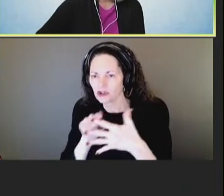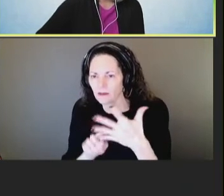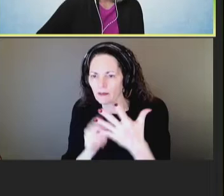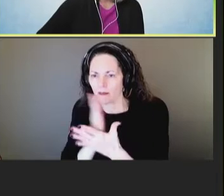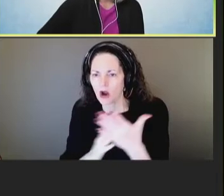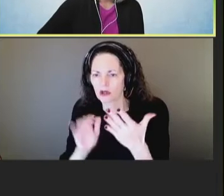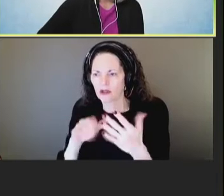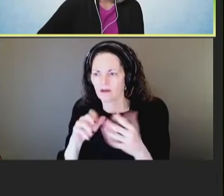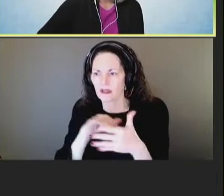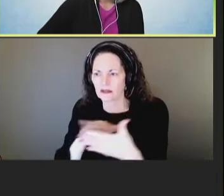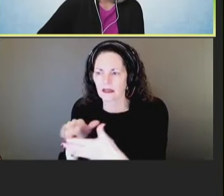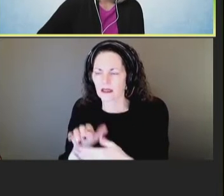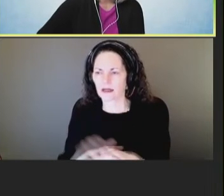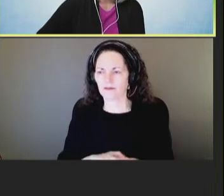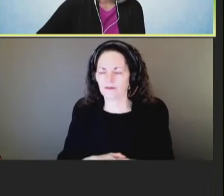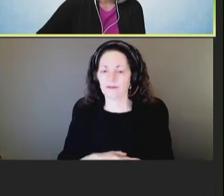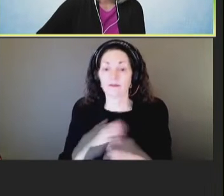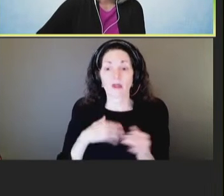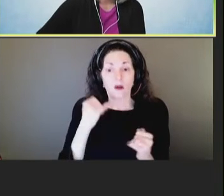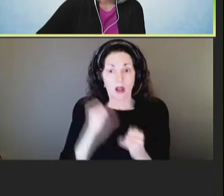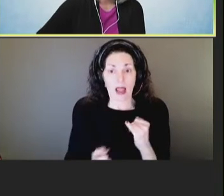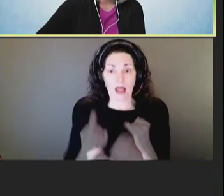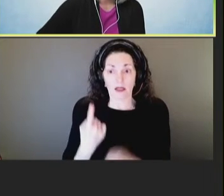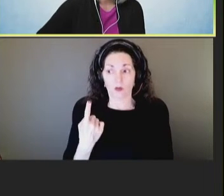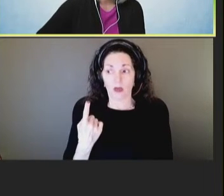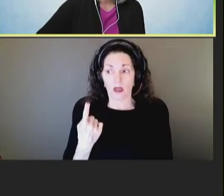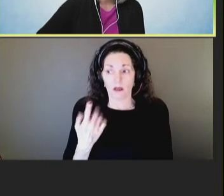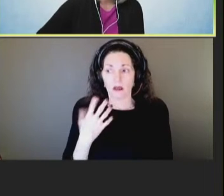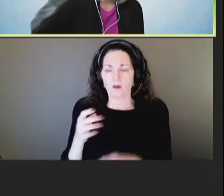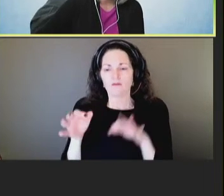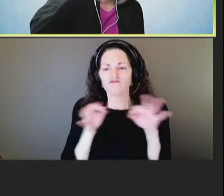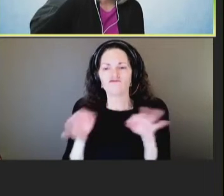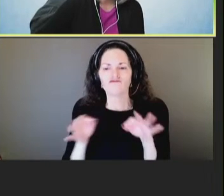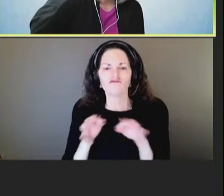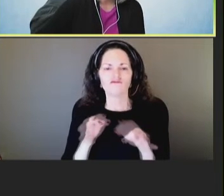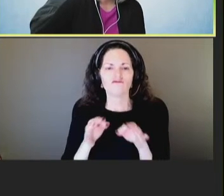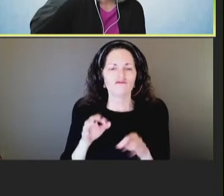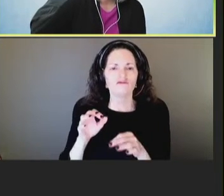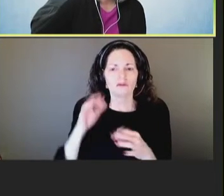So, last, I just want to touch on the influenza vaccines research and development portfolio. So,